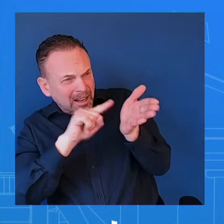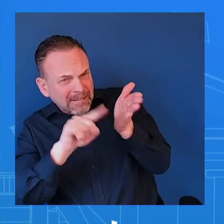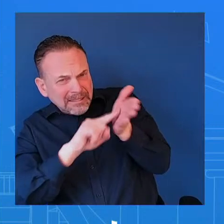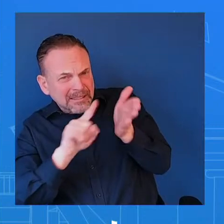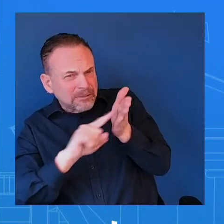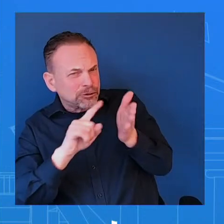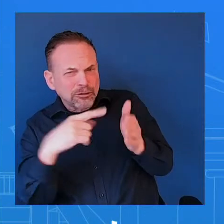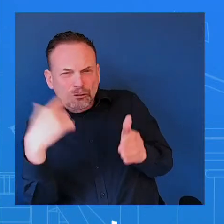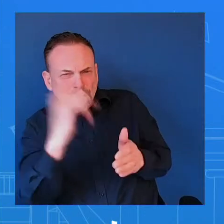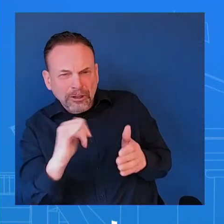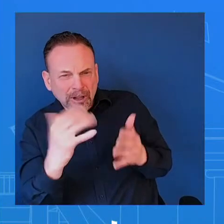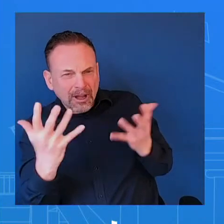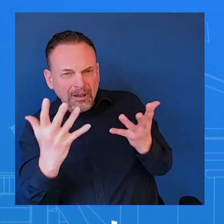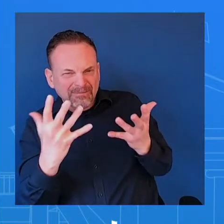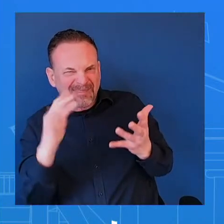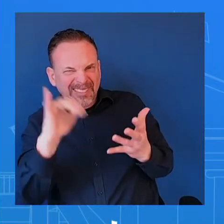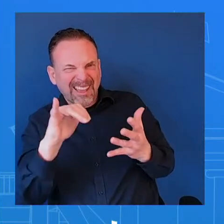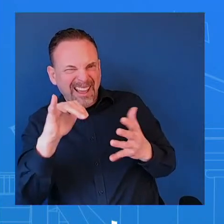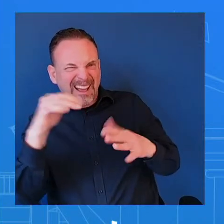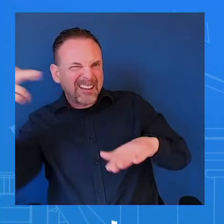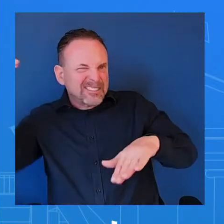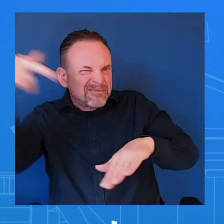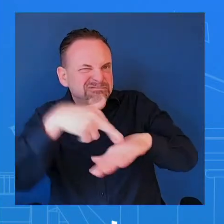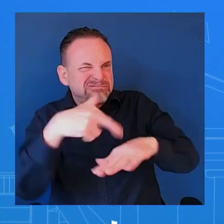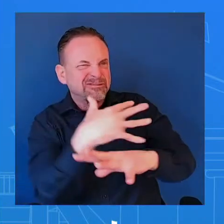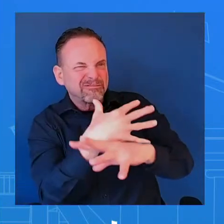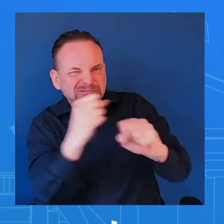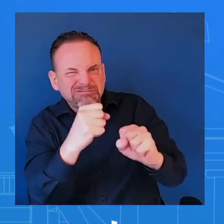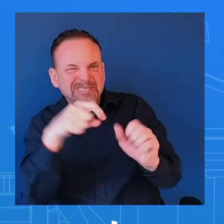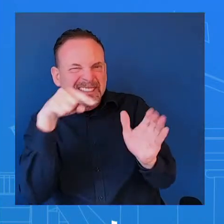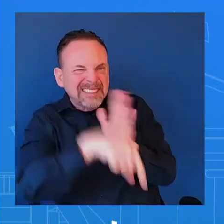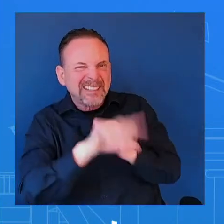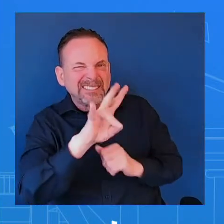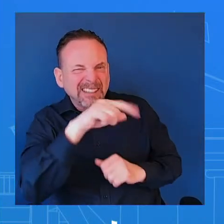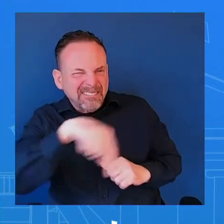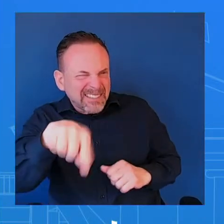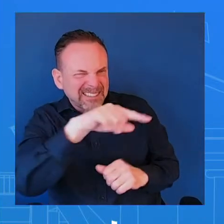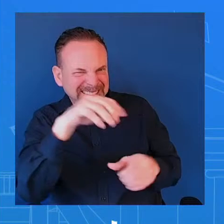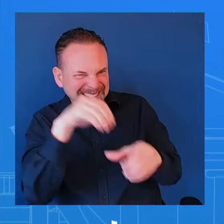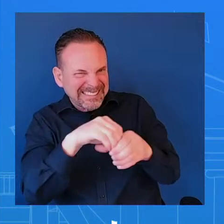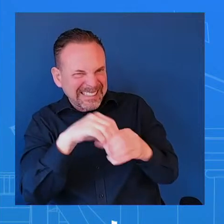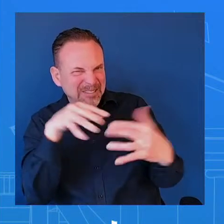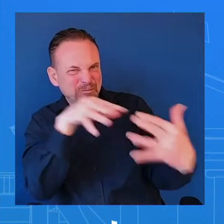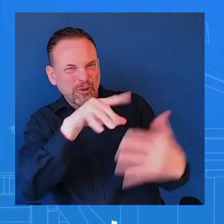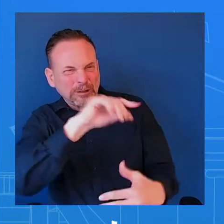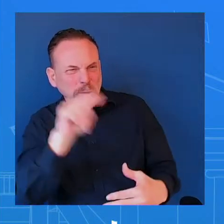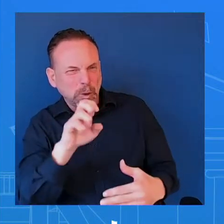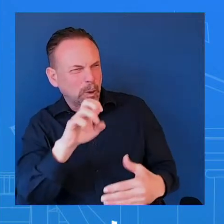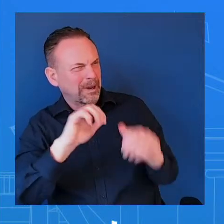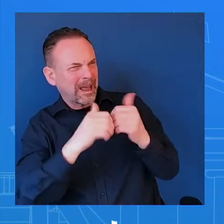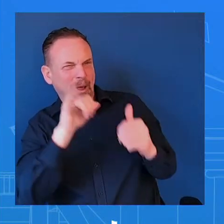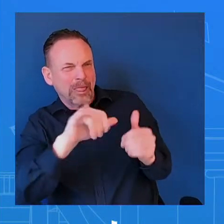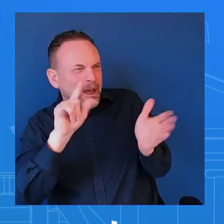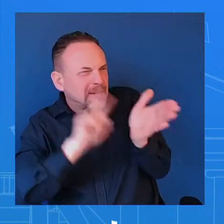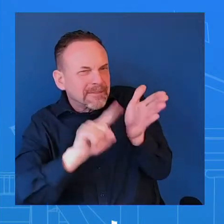Ms. Jean-Pierre: Look, IDF said they have an ongoing investigation. It's underway. I think that's important. We've called for this investigation to happen.